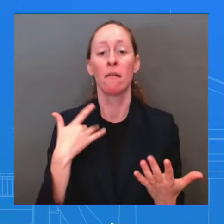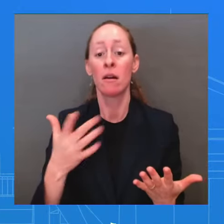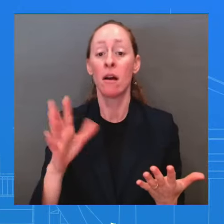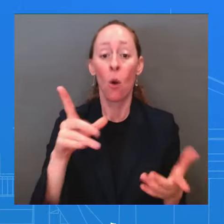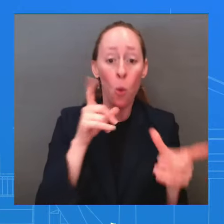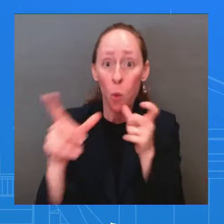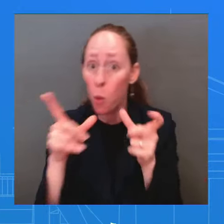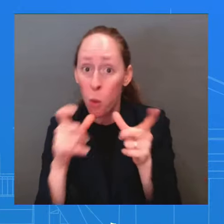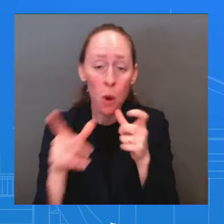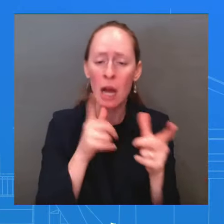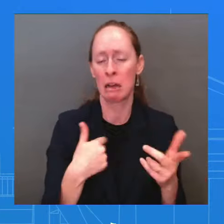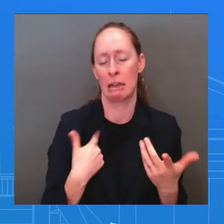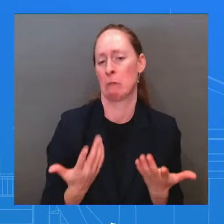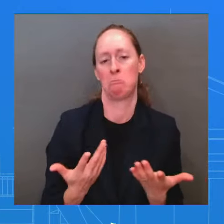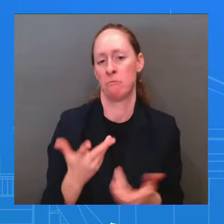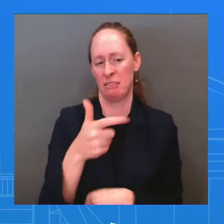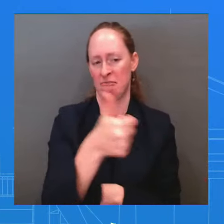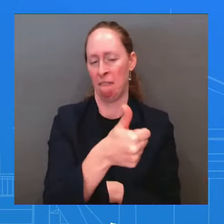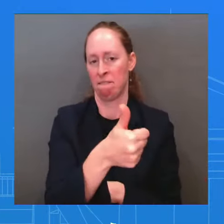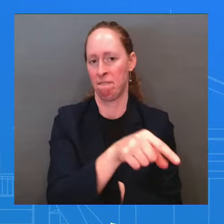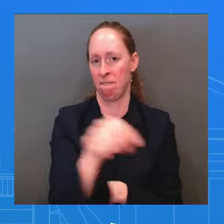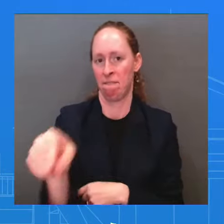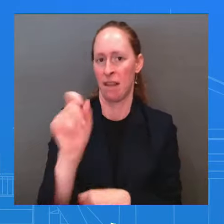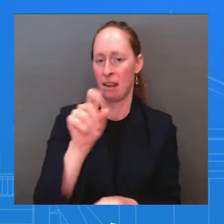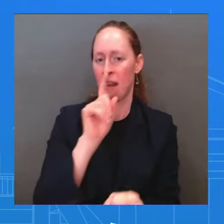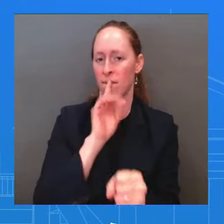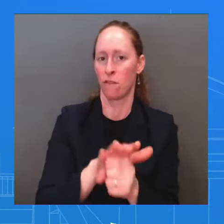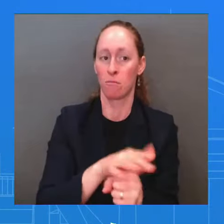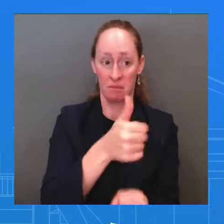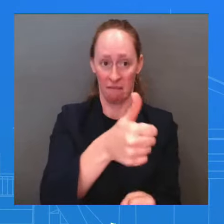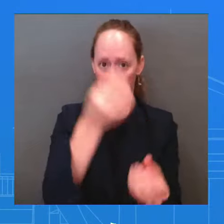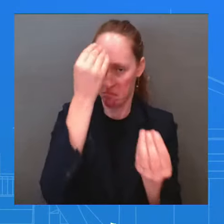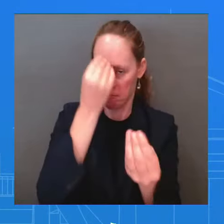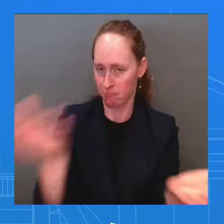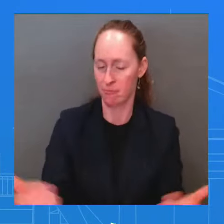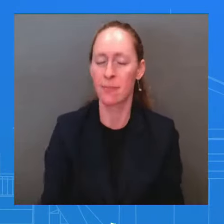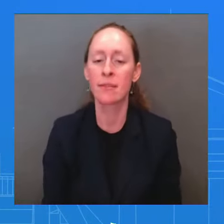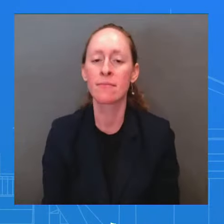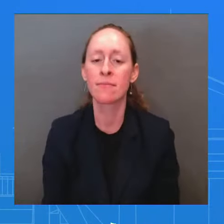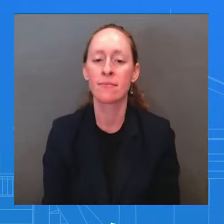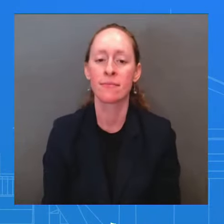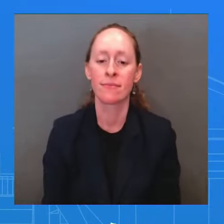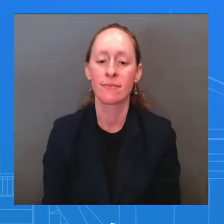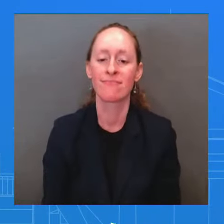and the Senate to make their announcements. Yeah. The Press: Thank you, Jake. I know you said the President is going to be meeting